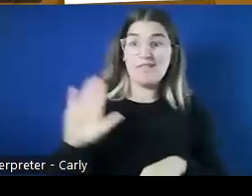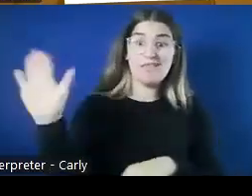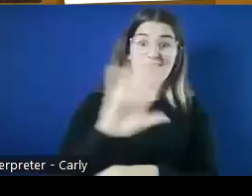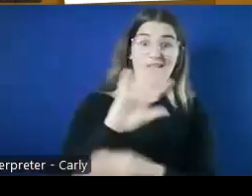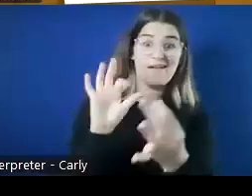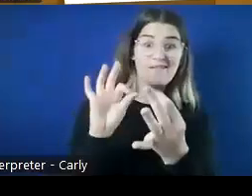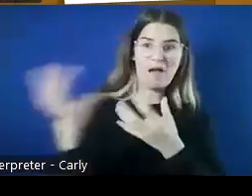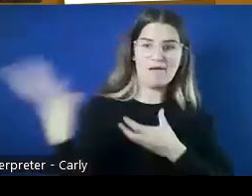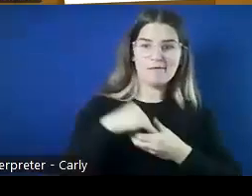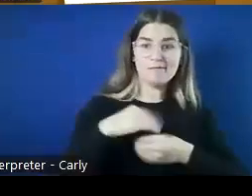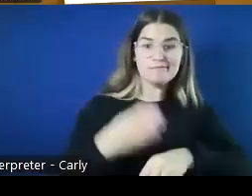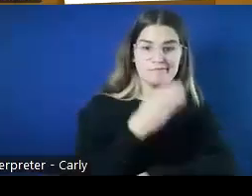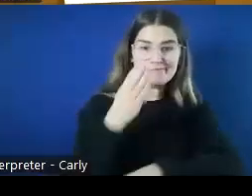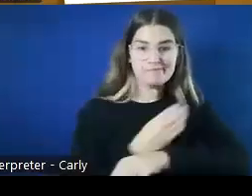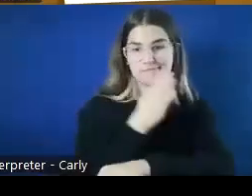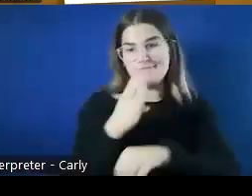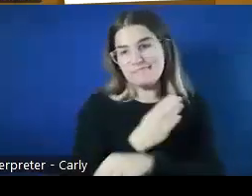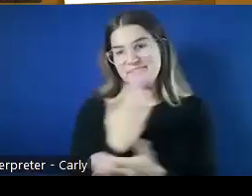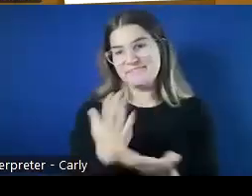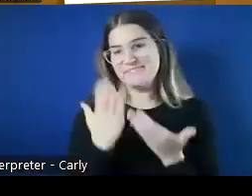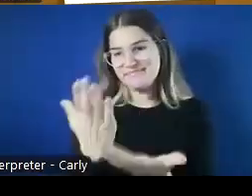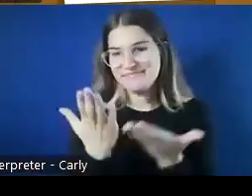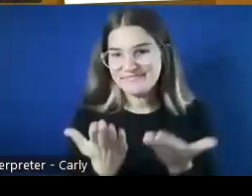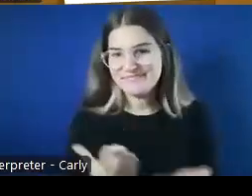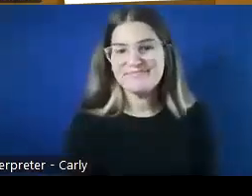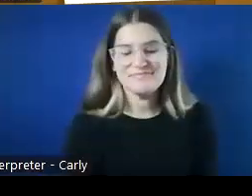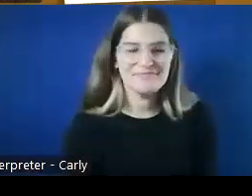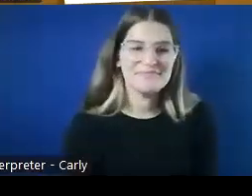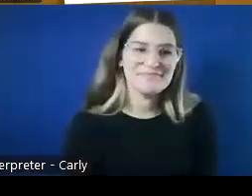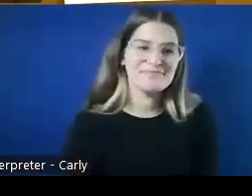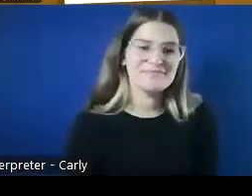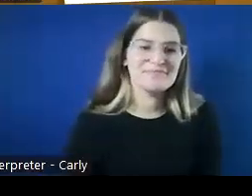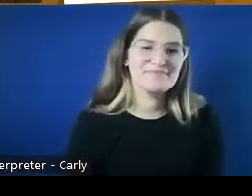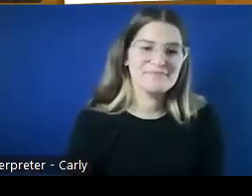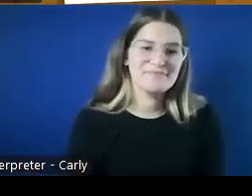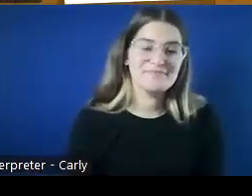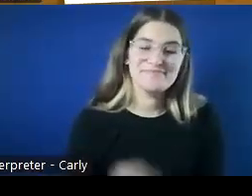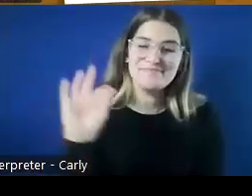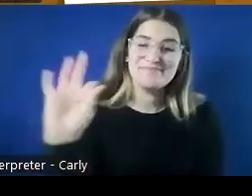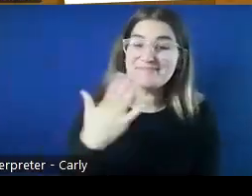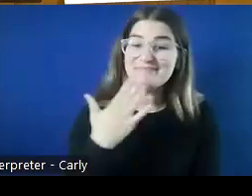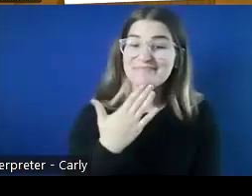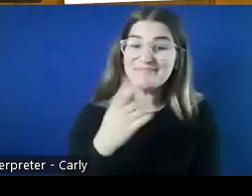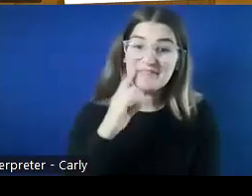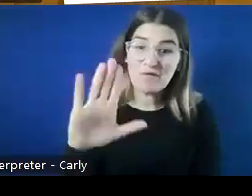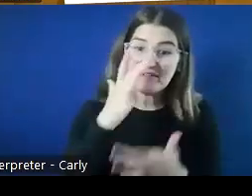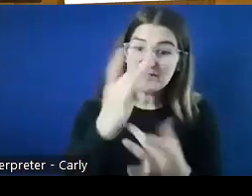to the services that we can offer at brigher days all right thank you for your interest in brighter